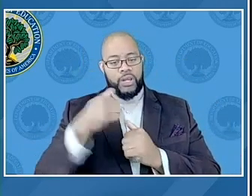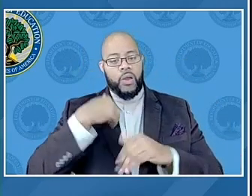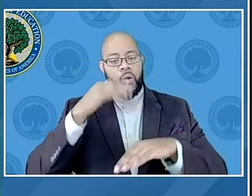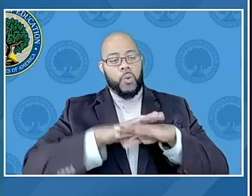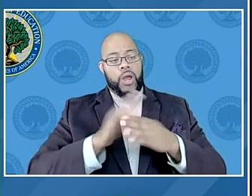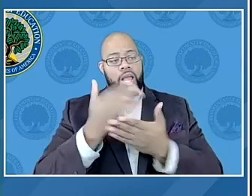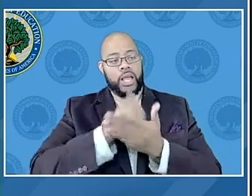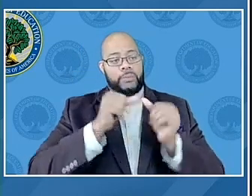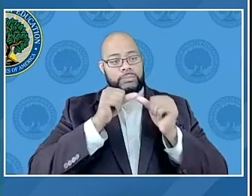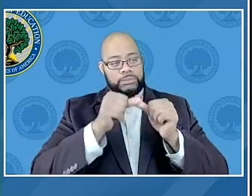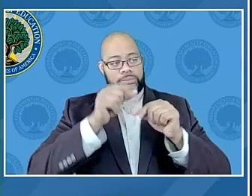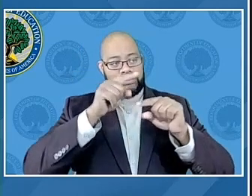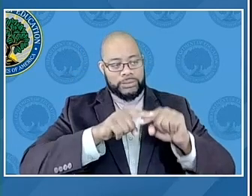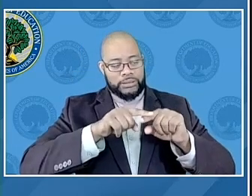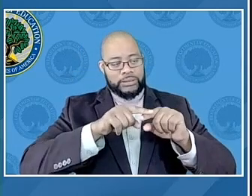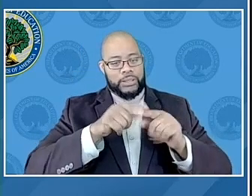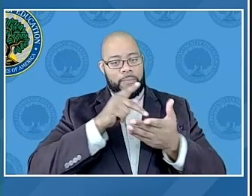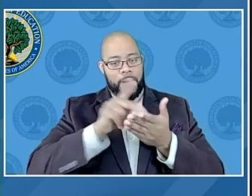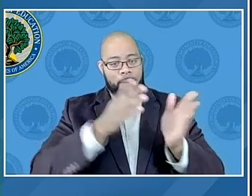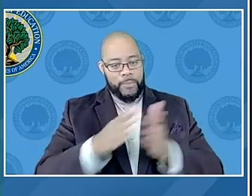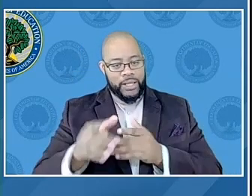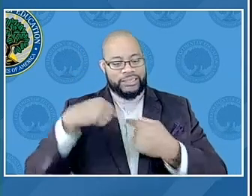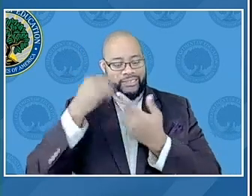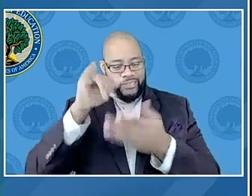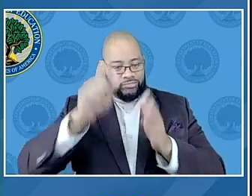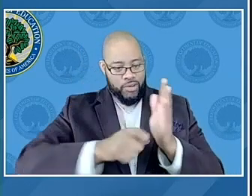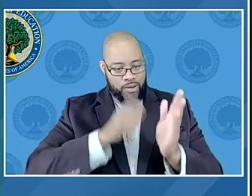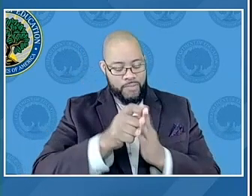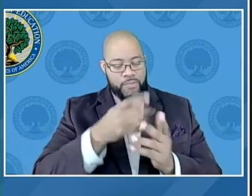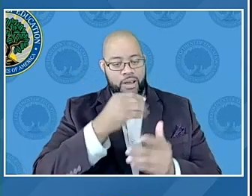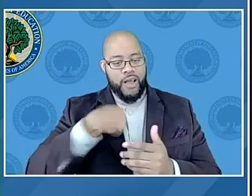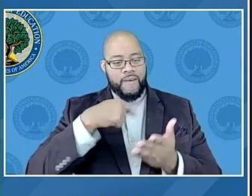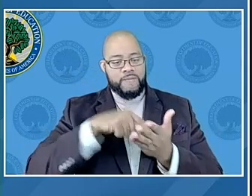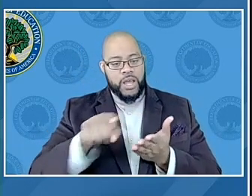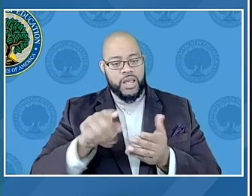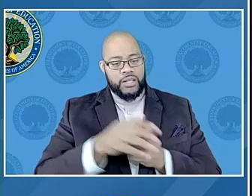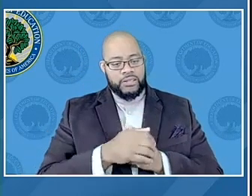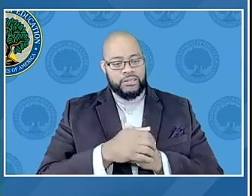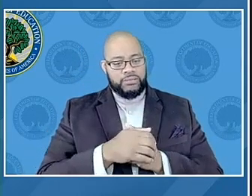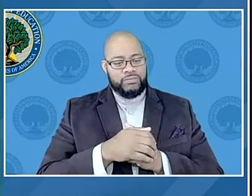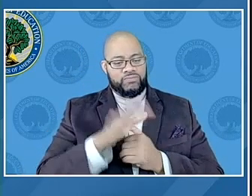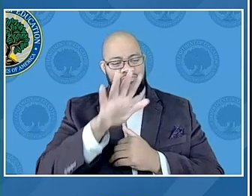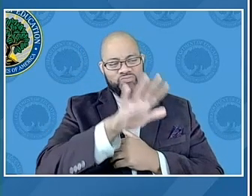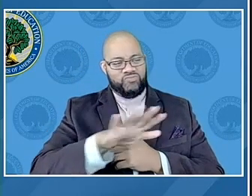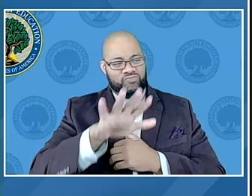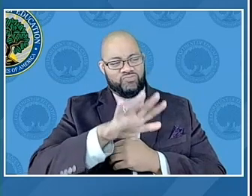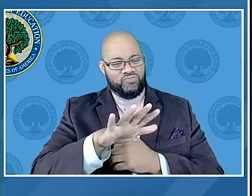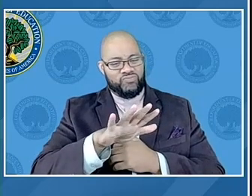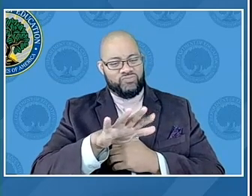Repayment Plan since then, and I've paid around probably about $90,000 back of it